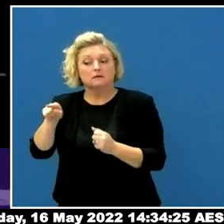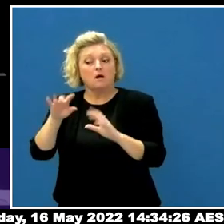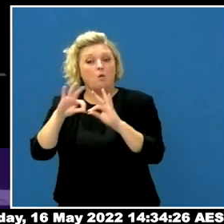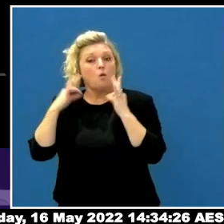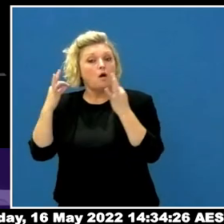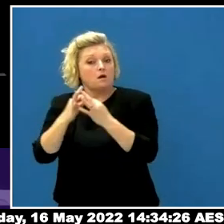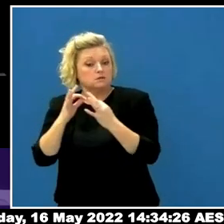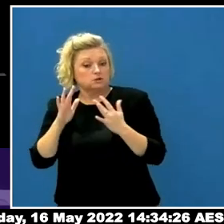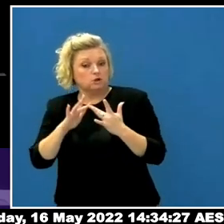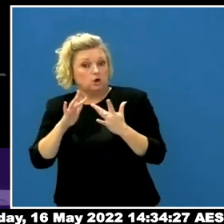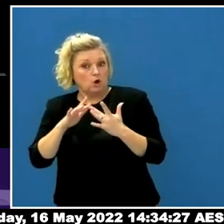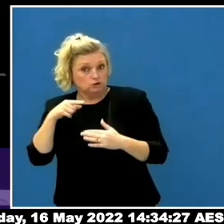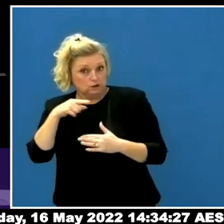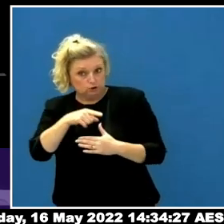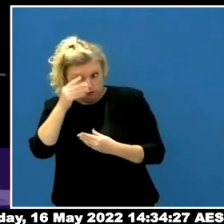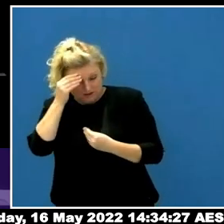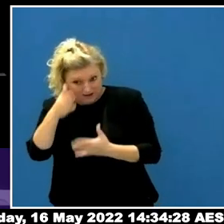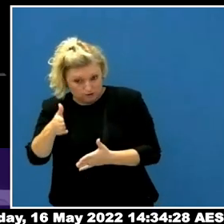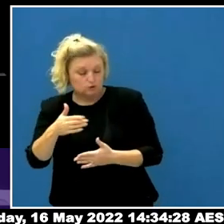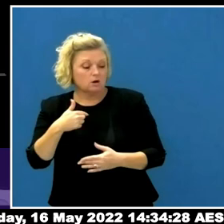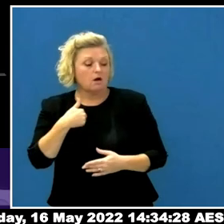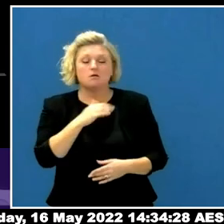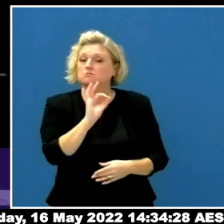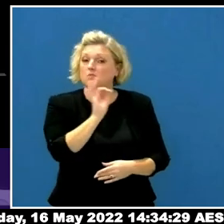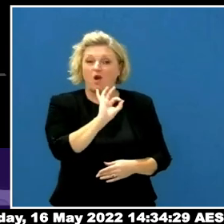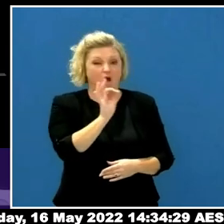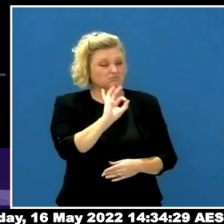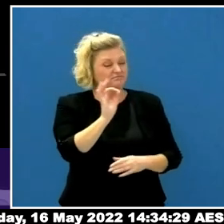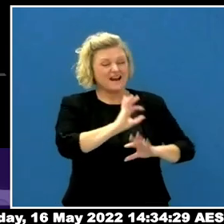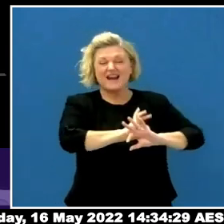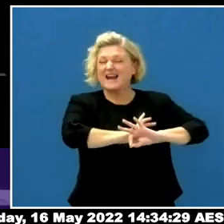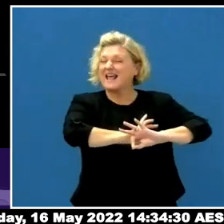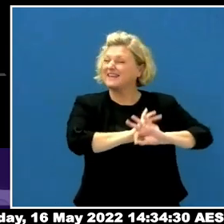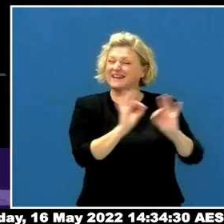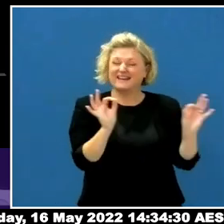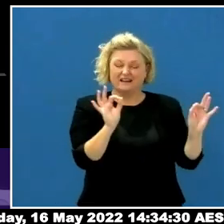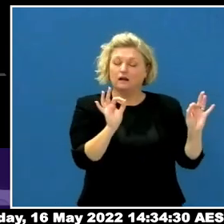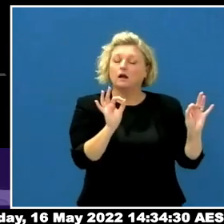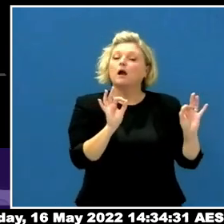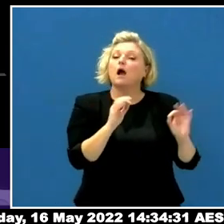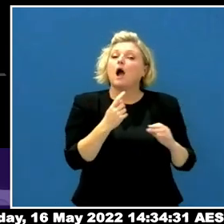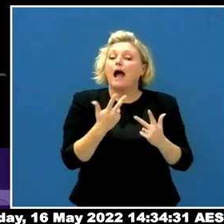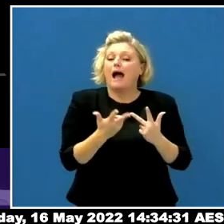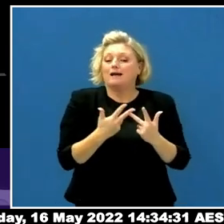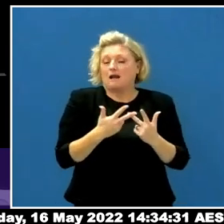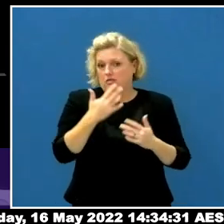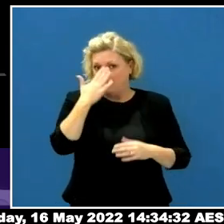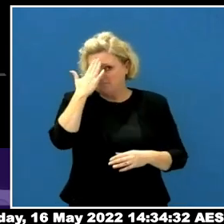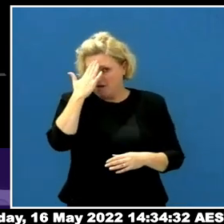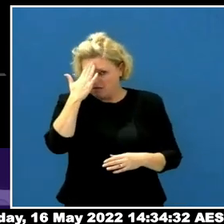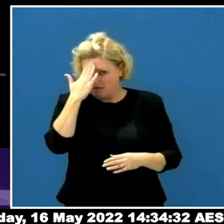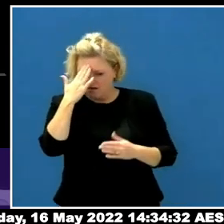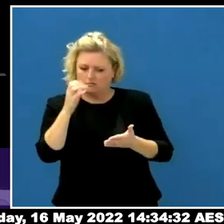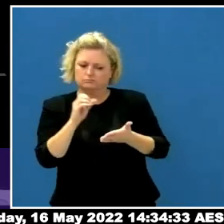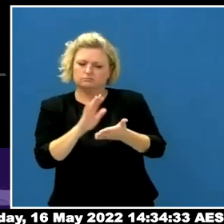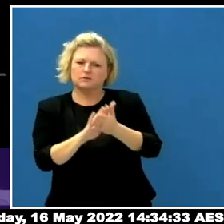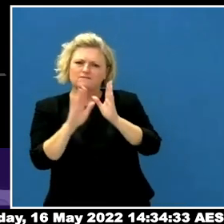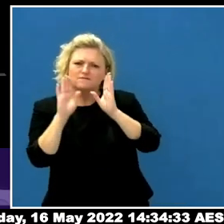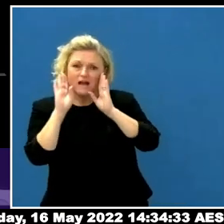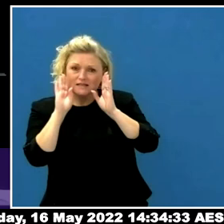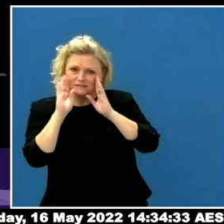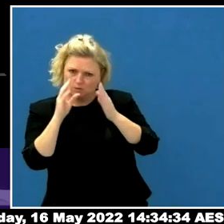One of the parents had put it on Facebook, and my old work colleague rang me